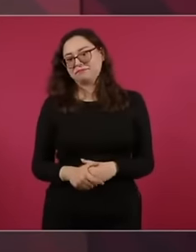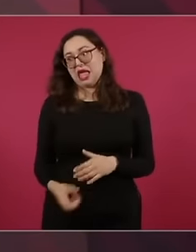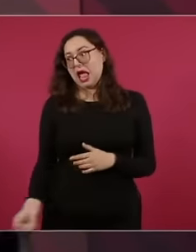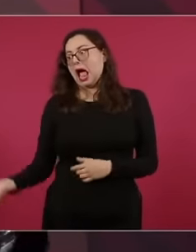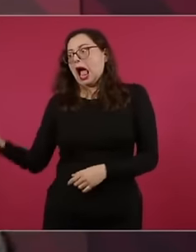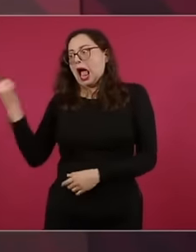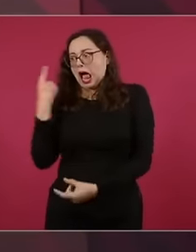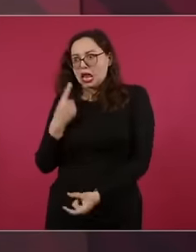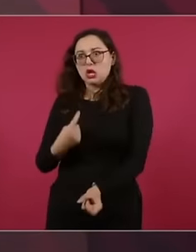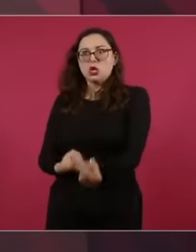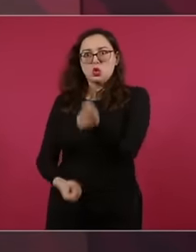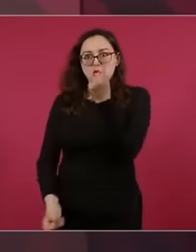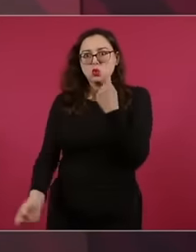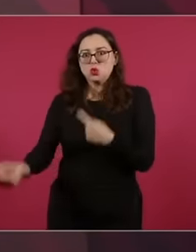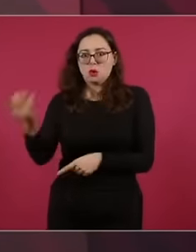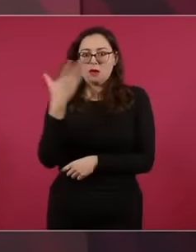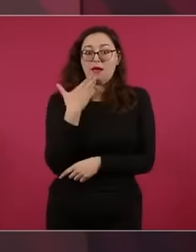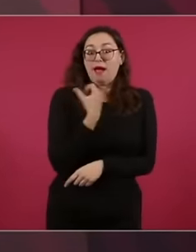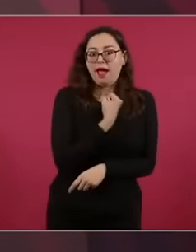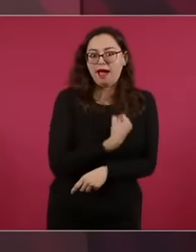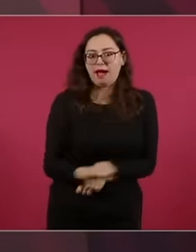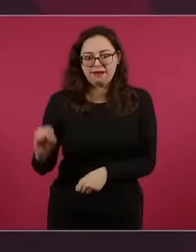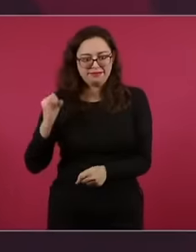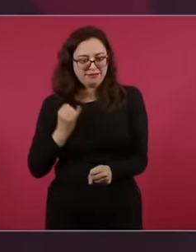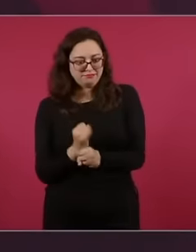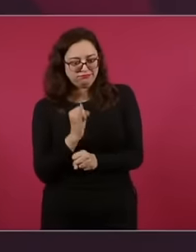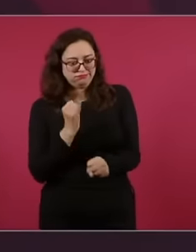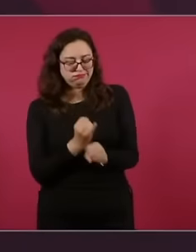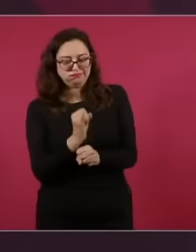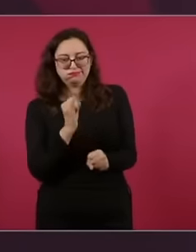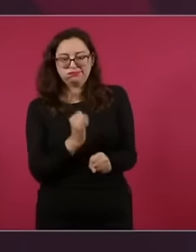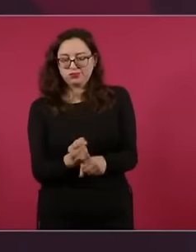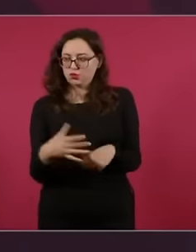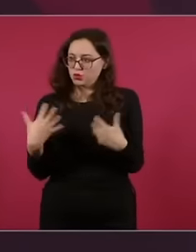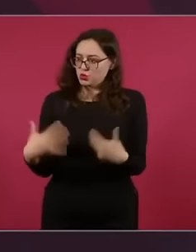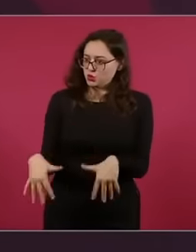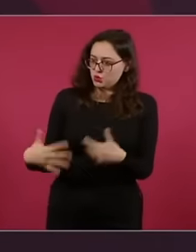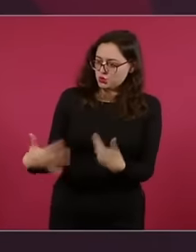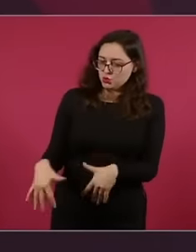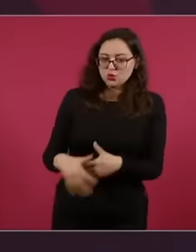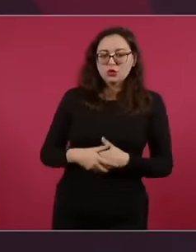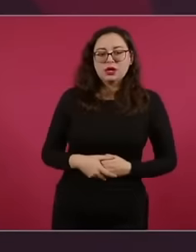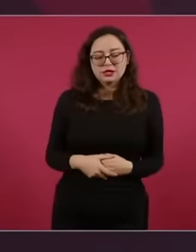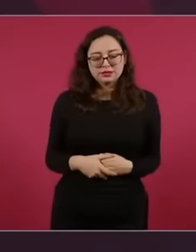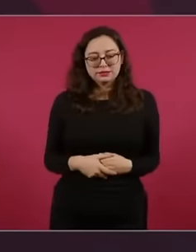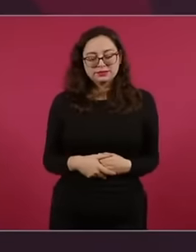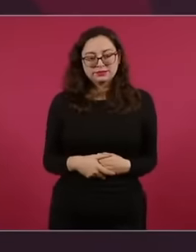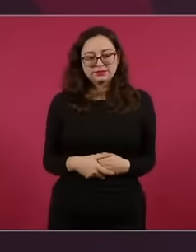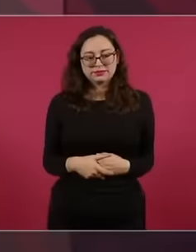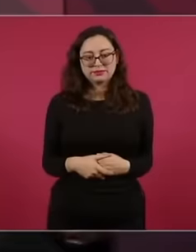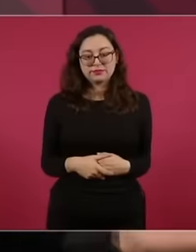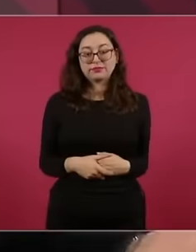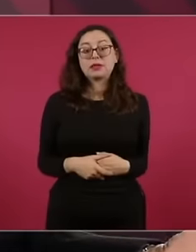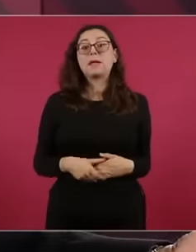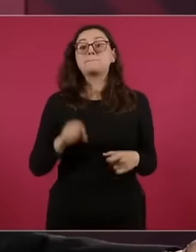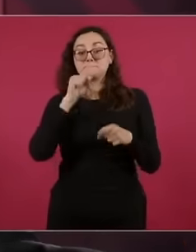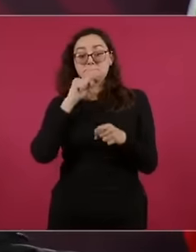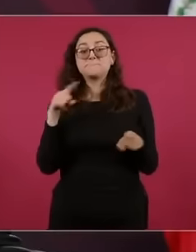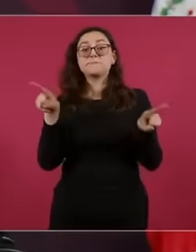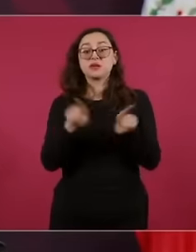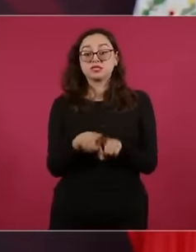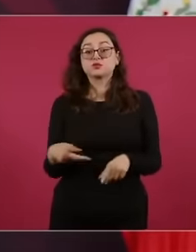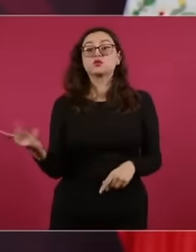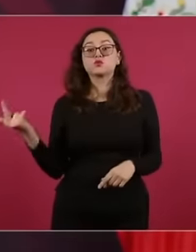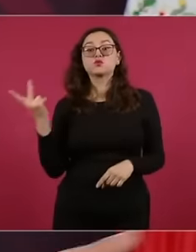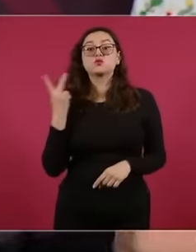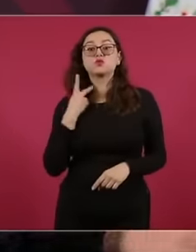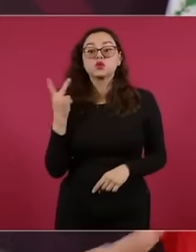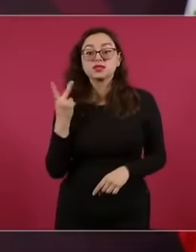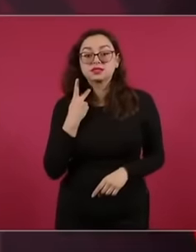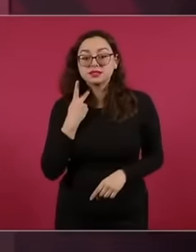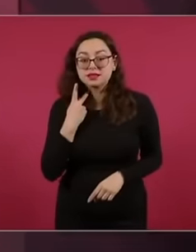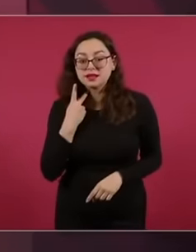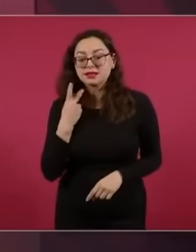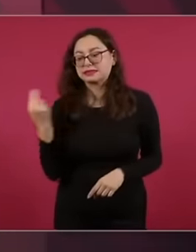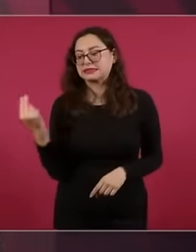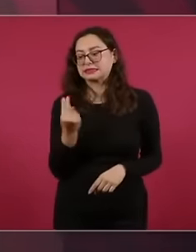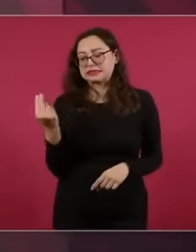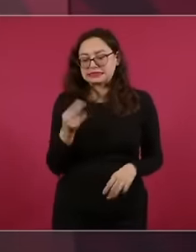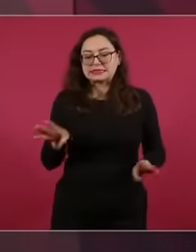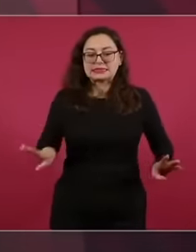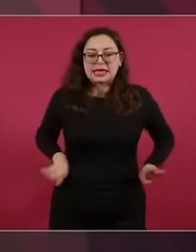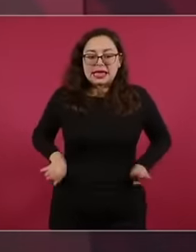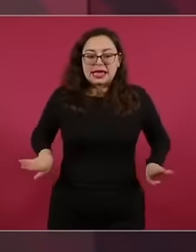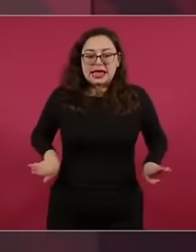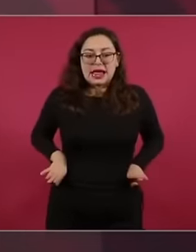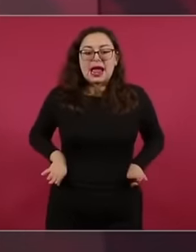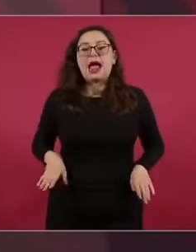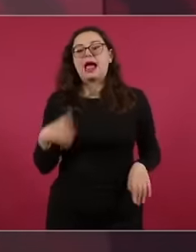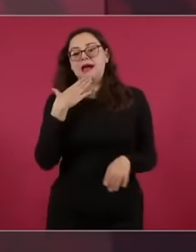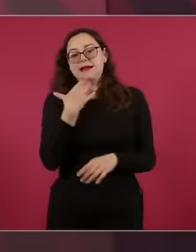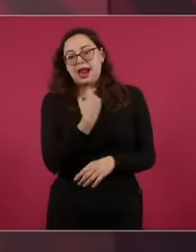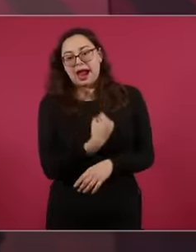job, well, not just anyone. So that is politics. and see Politics like